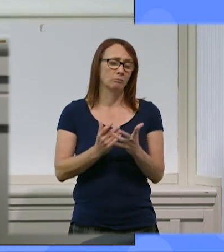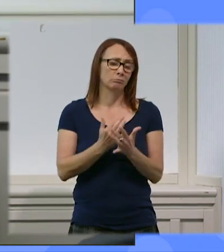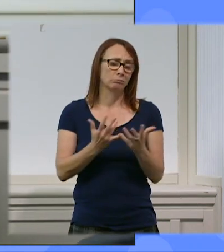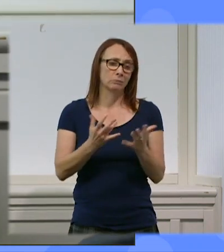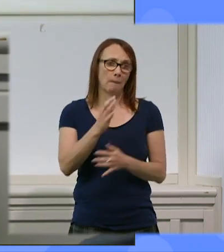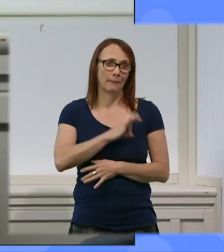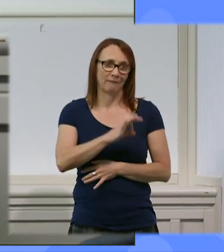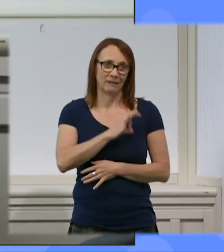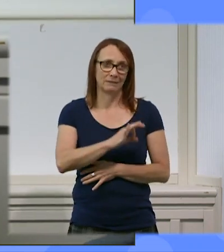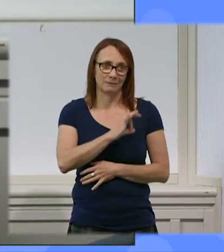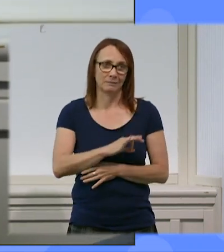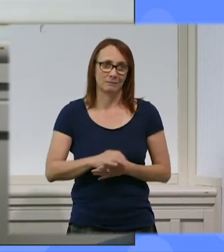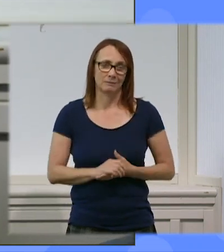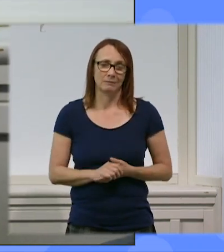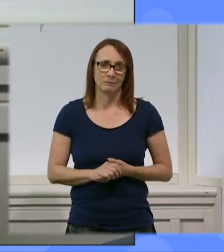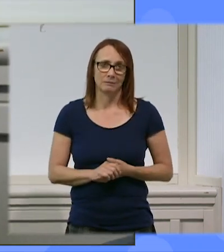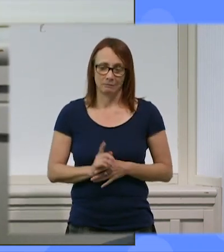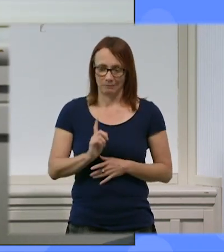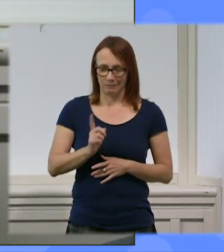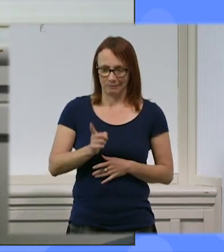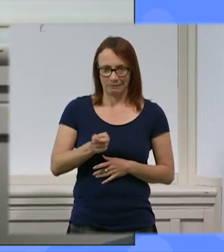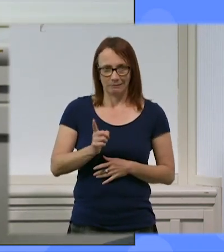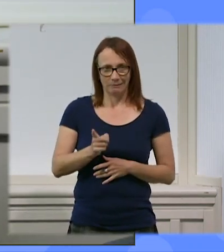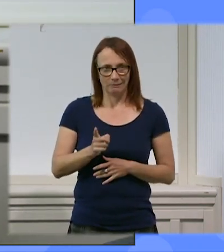effects because these are businesses that are set up with a different purpose